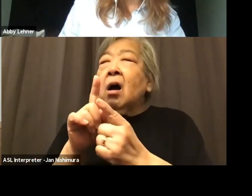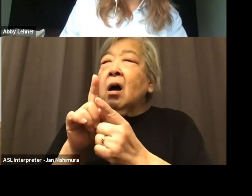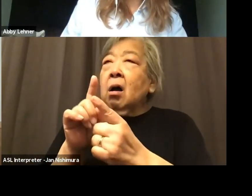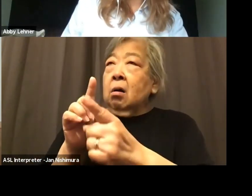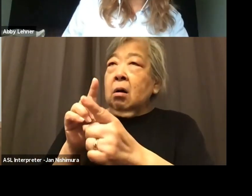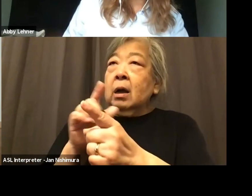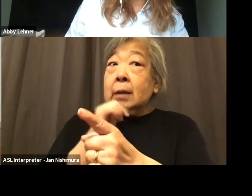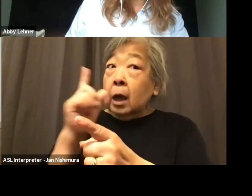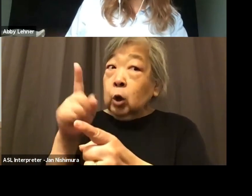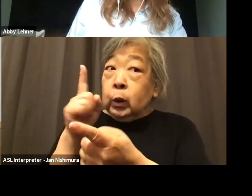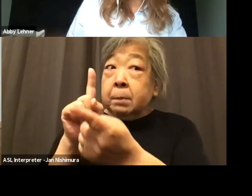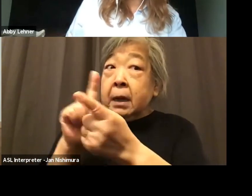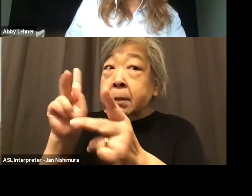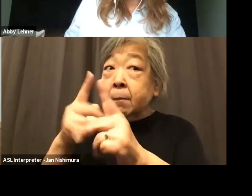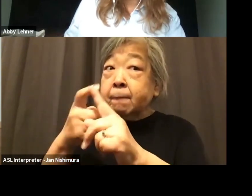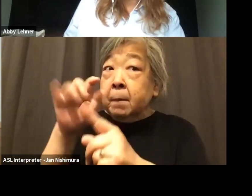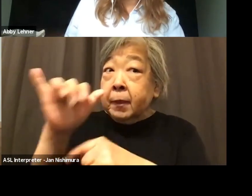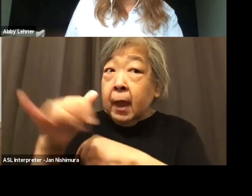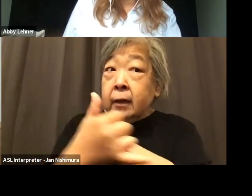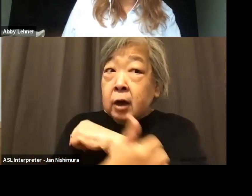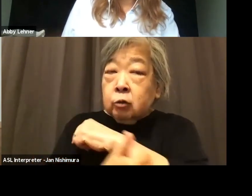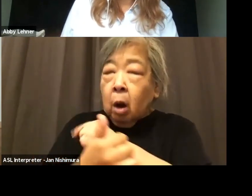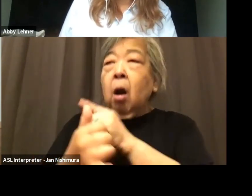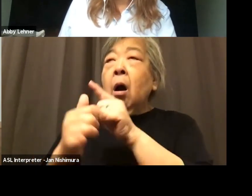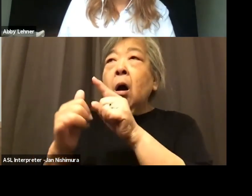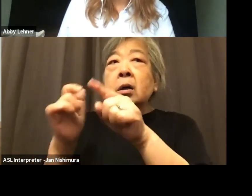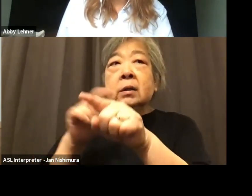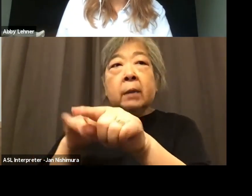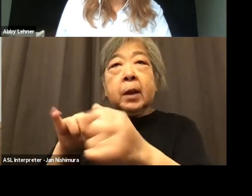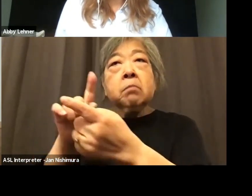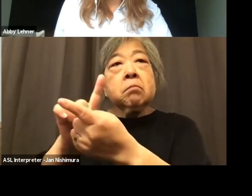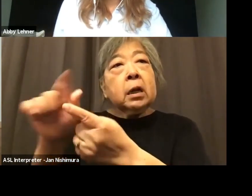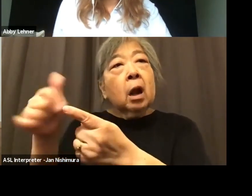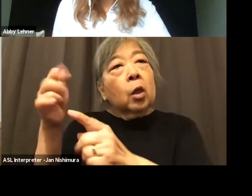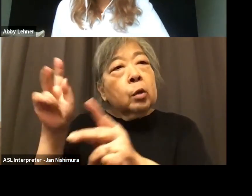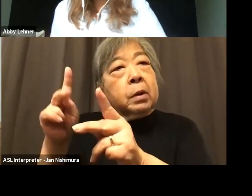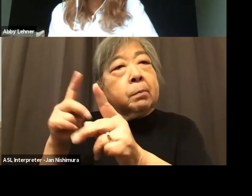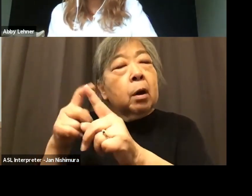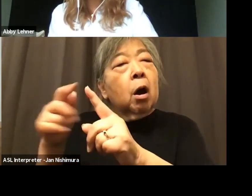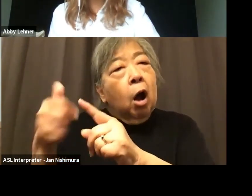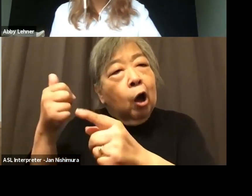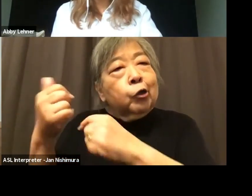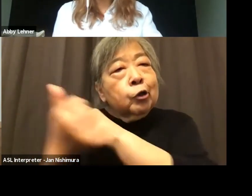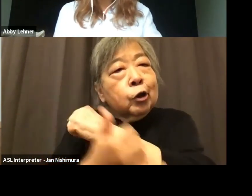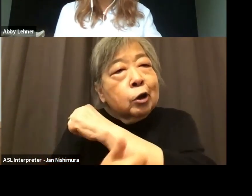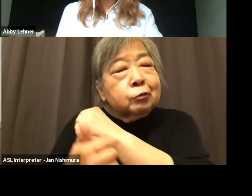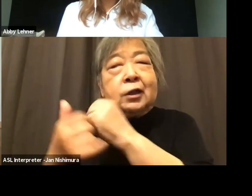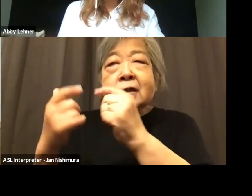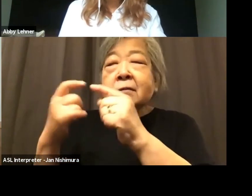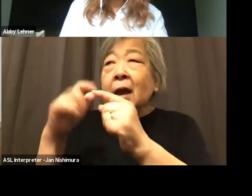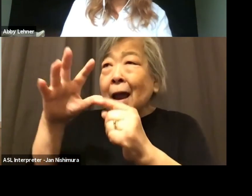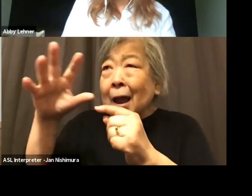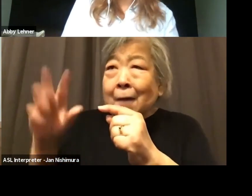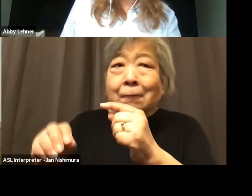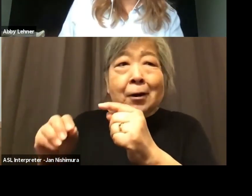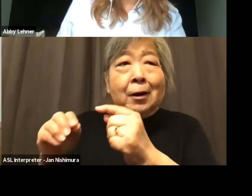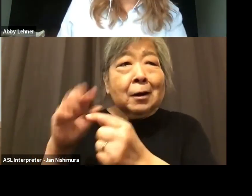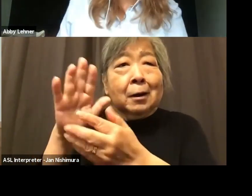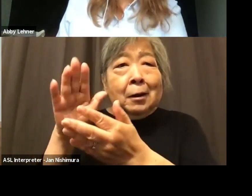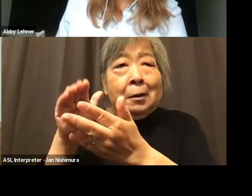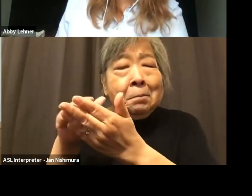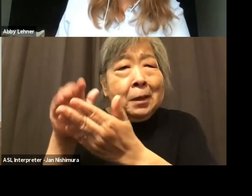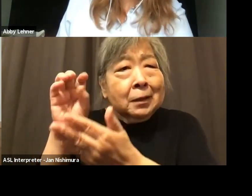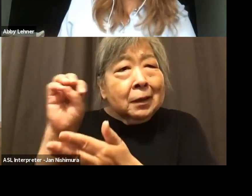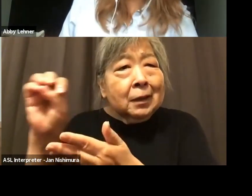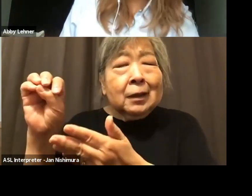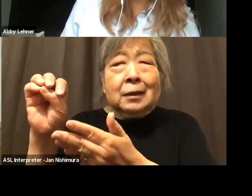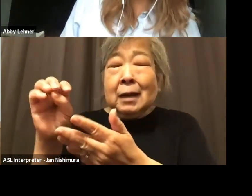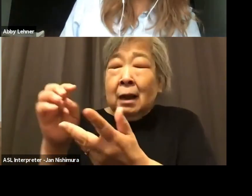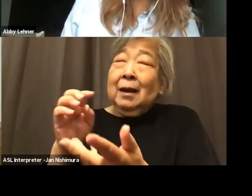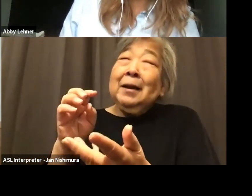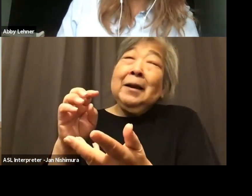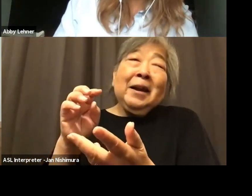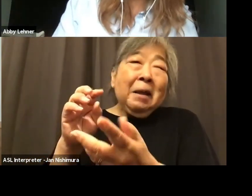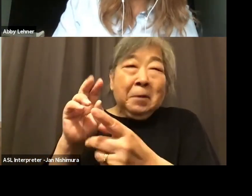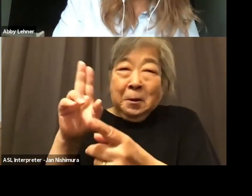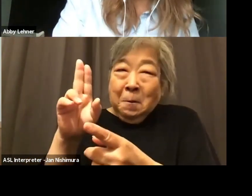interacting with Germans, but also with people from the Middle East, from Africa, United States, wherever